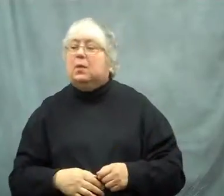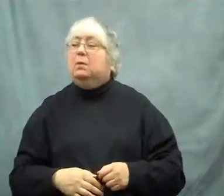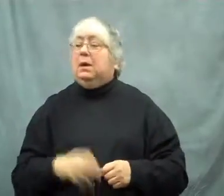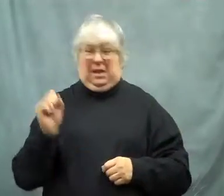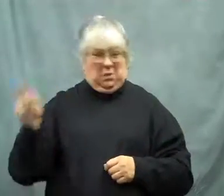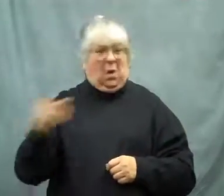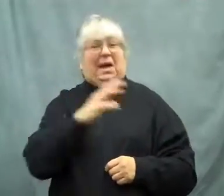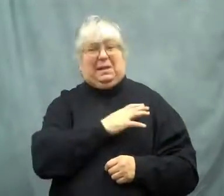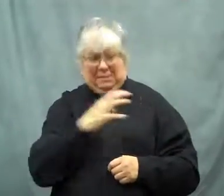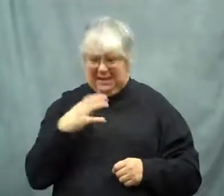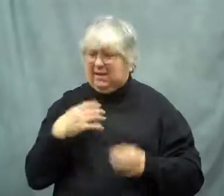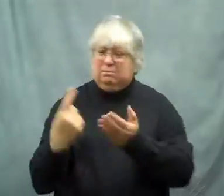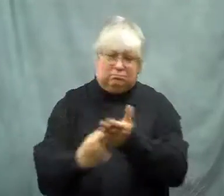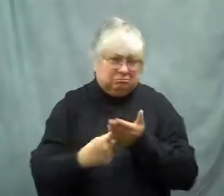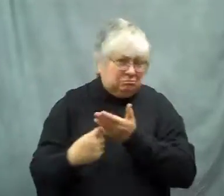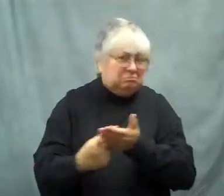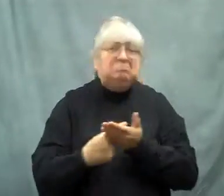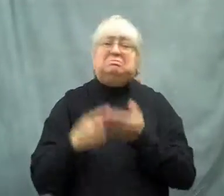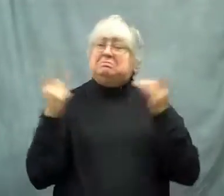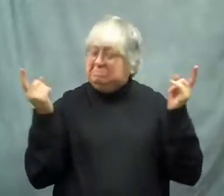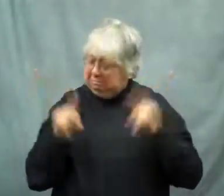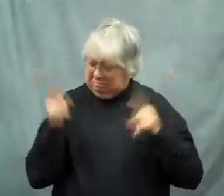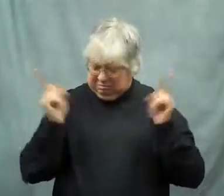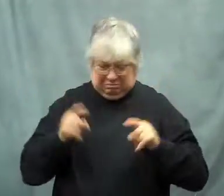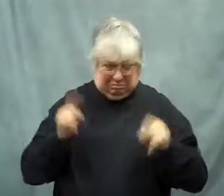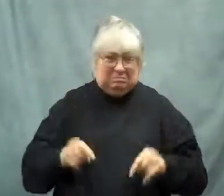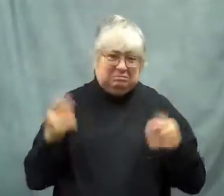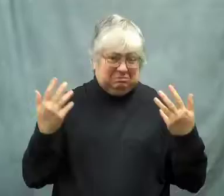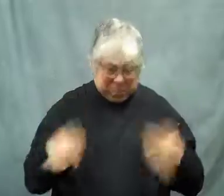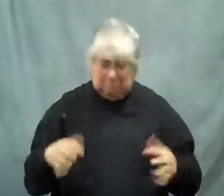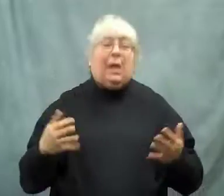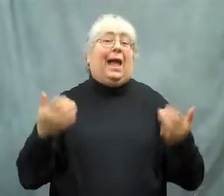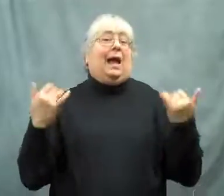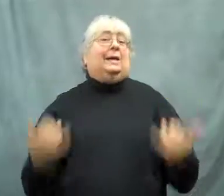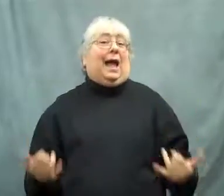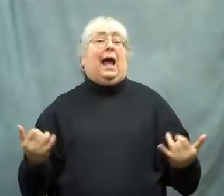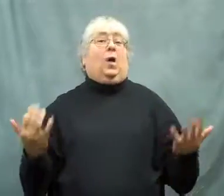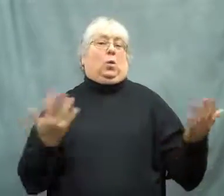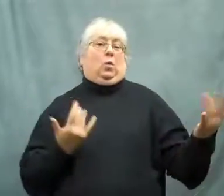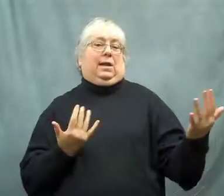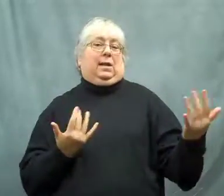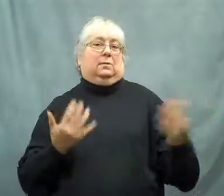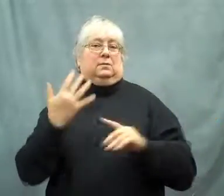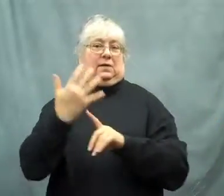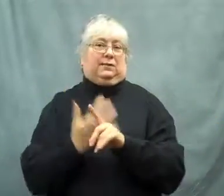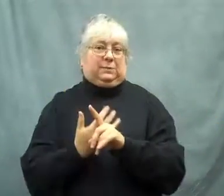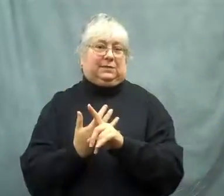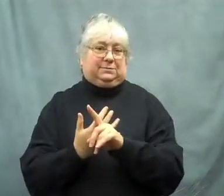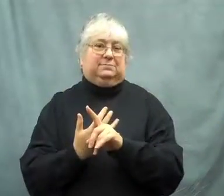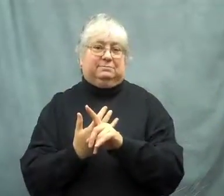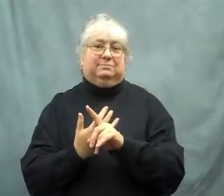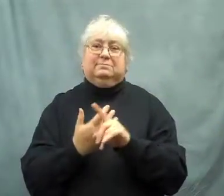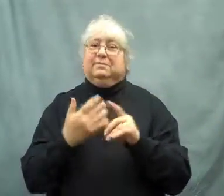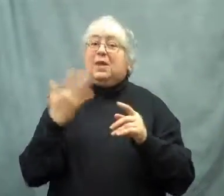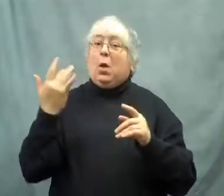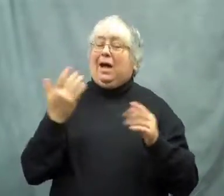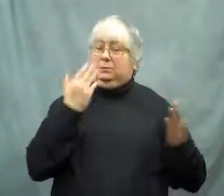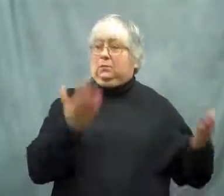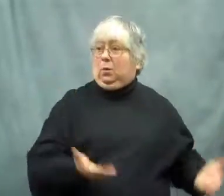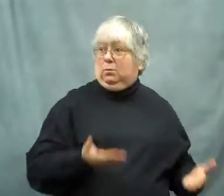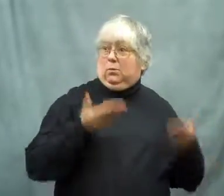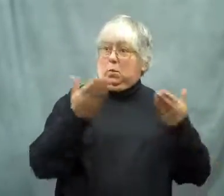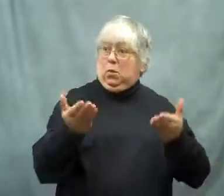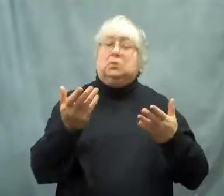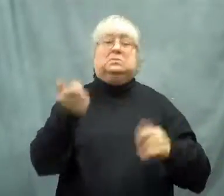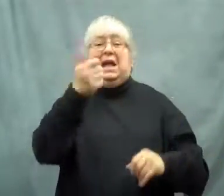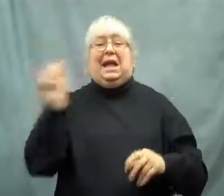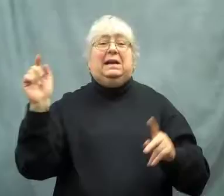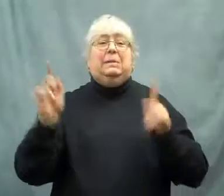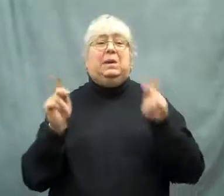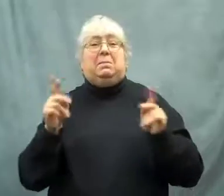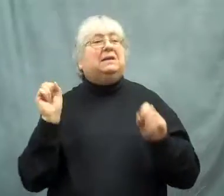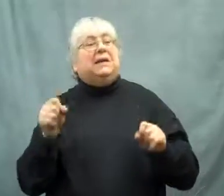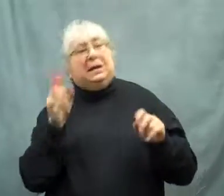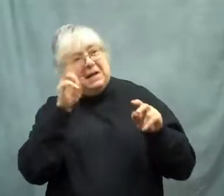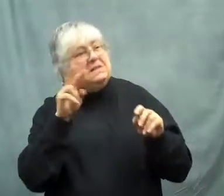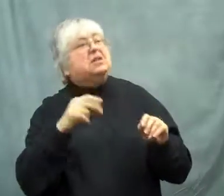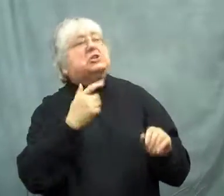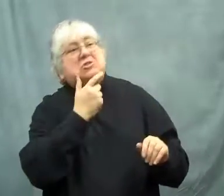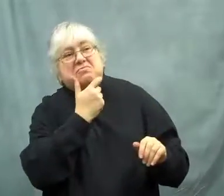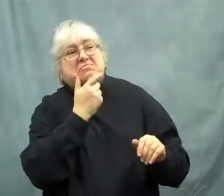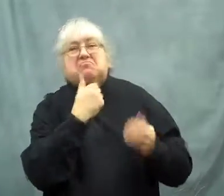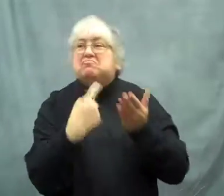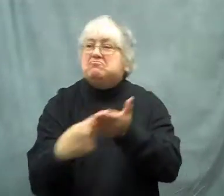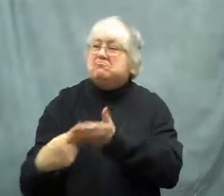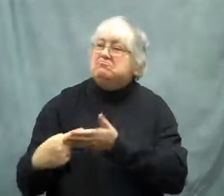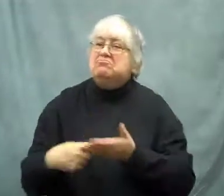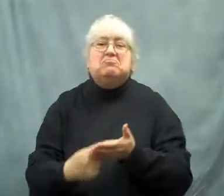a school in New York, P.S. 112 suggested the element be named after the school.